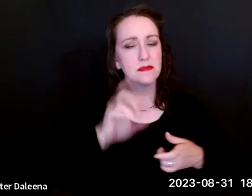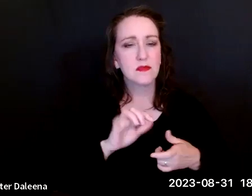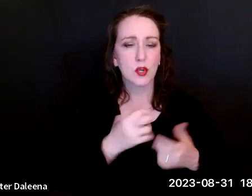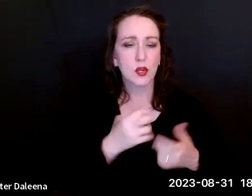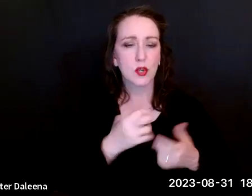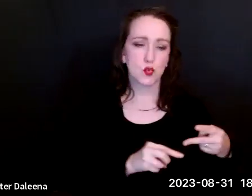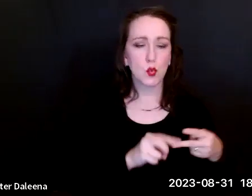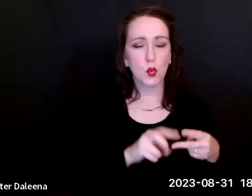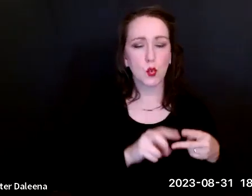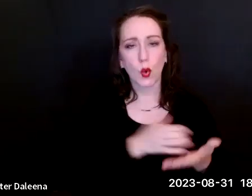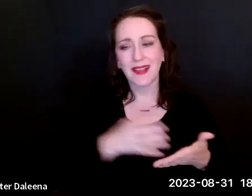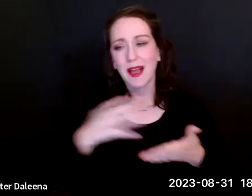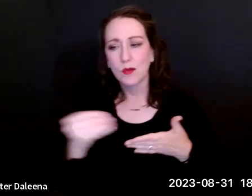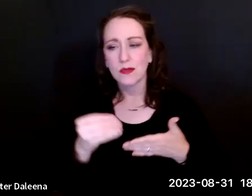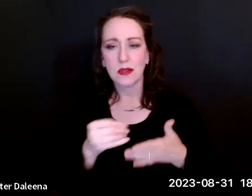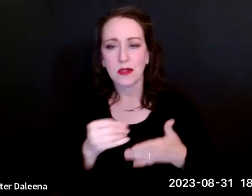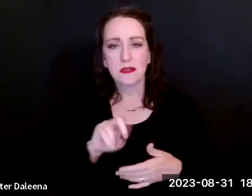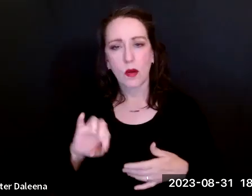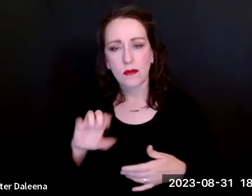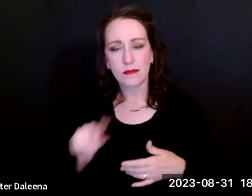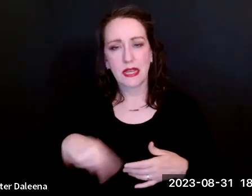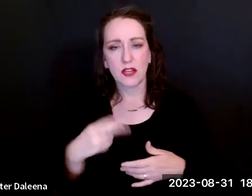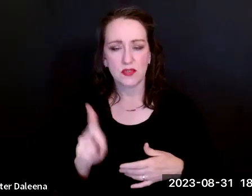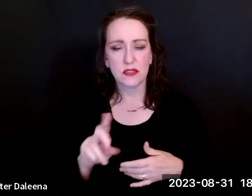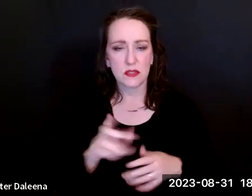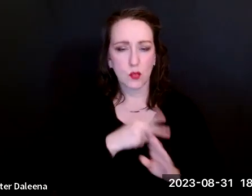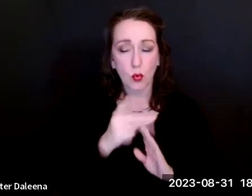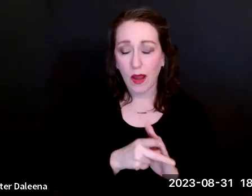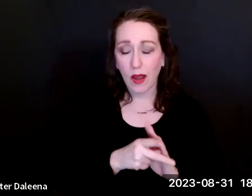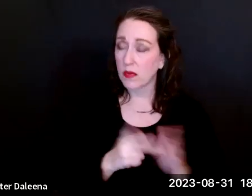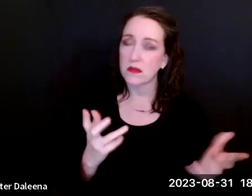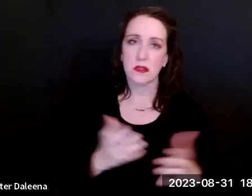to be taken outside of the doctoral program which serves as an insurmountable barrier for